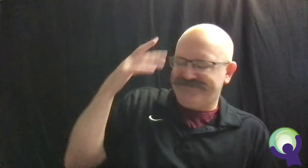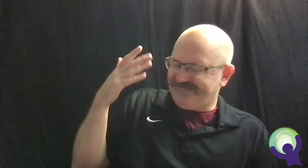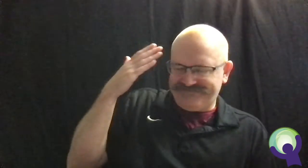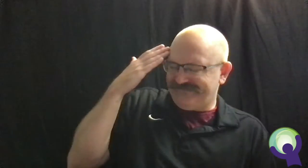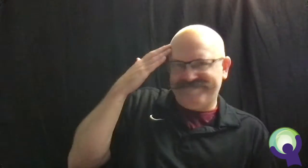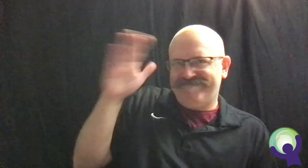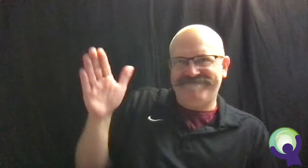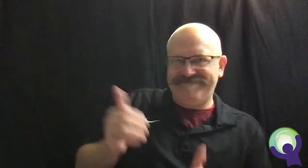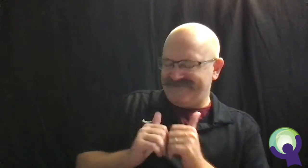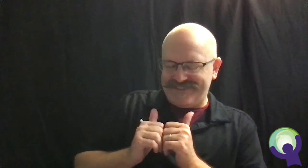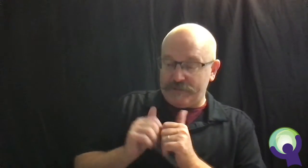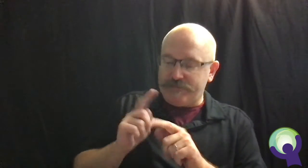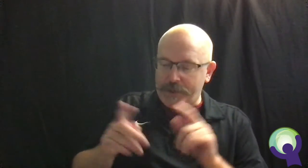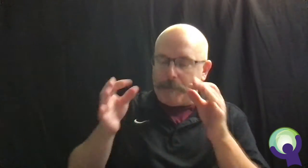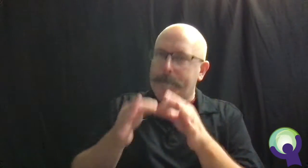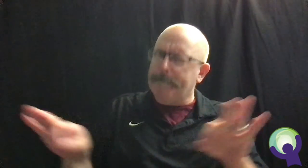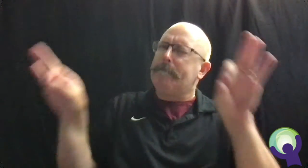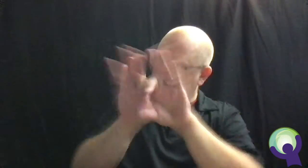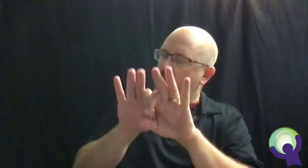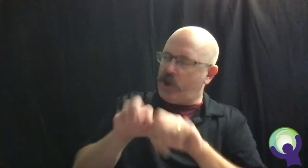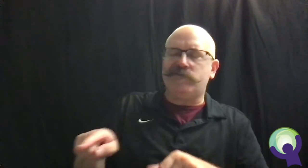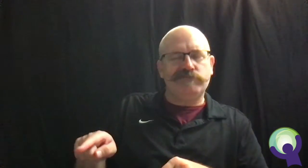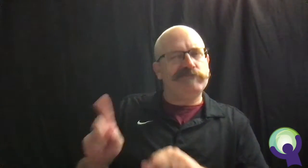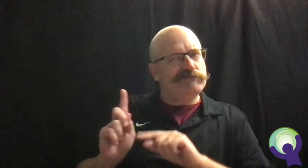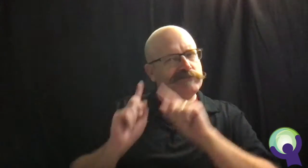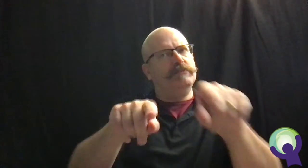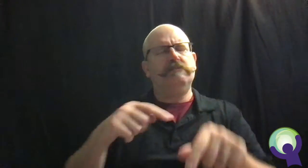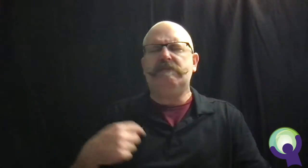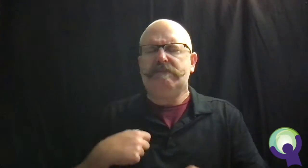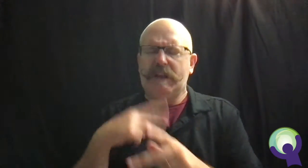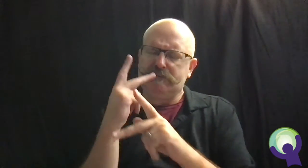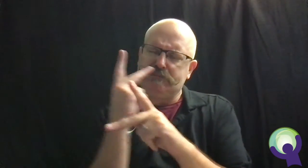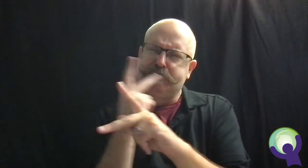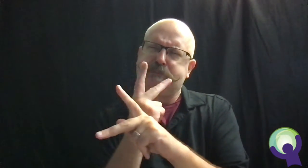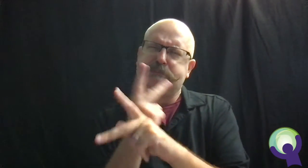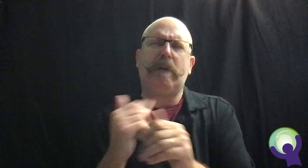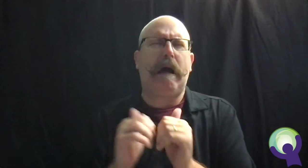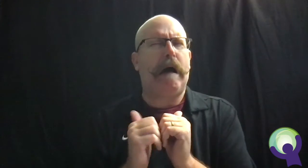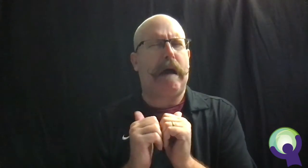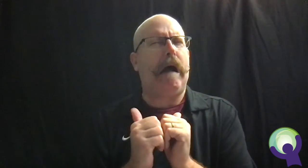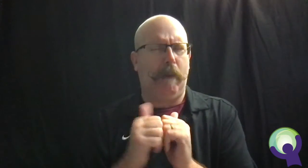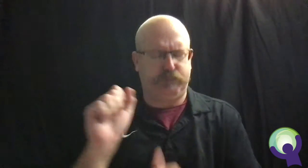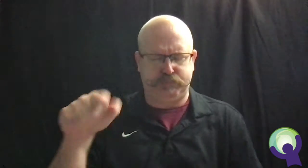"I don't know. But it's important. We'll work it out."